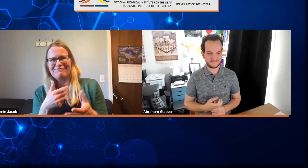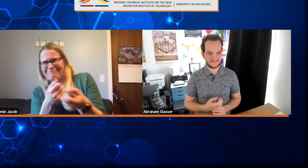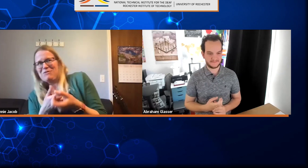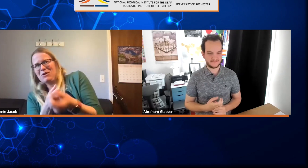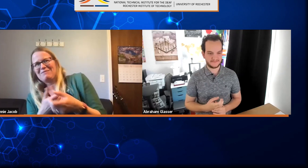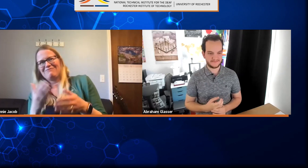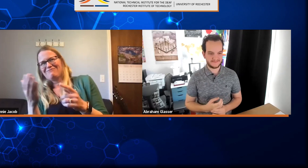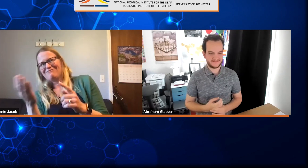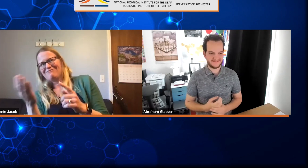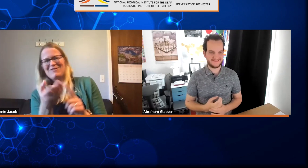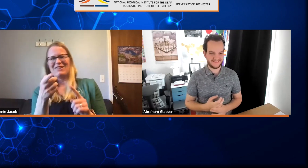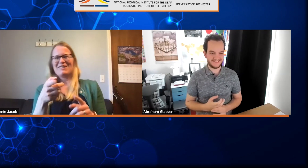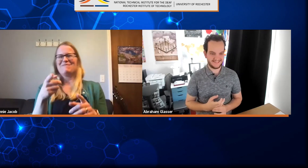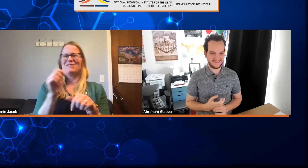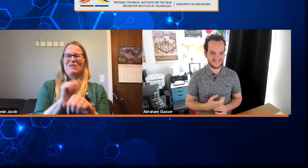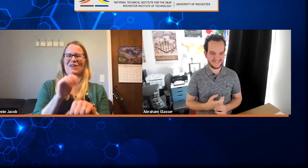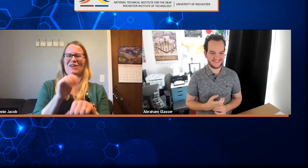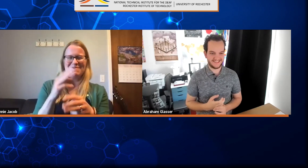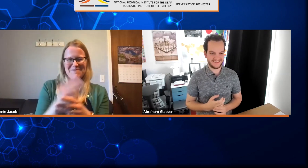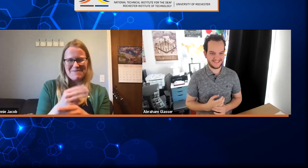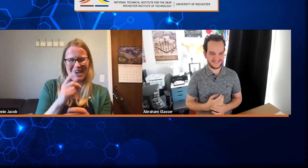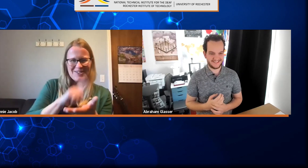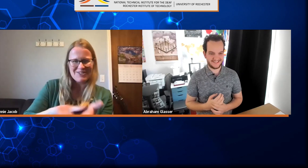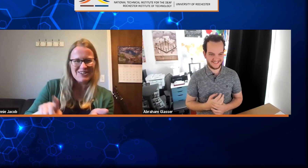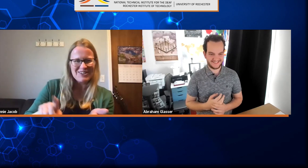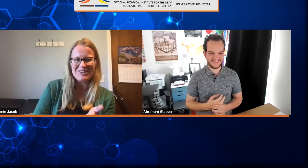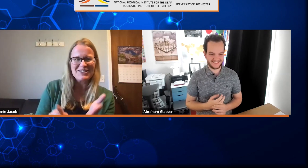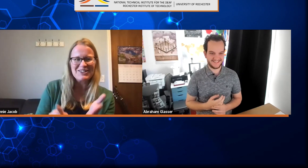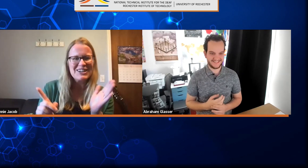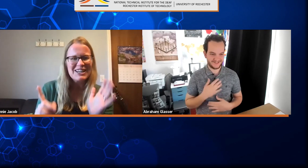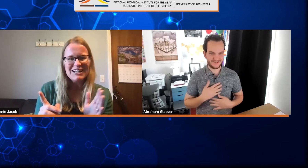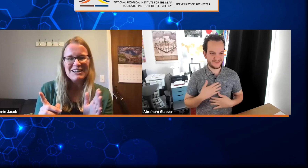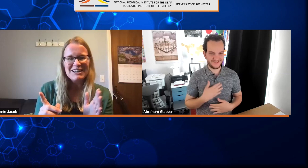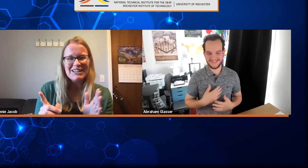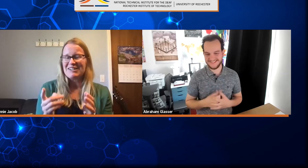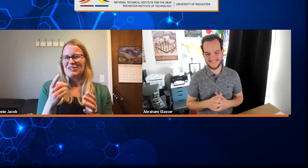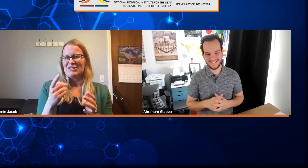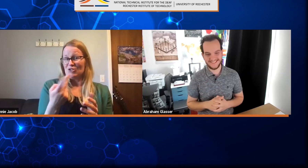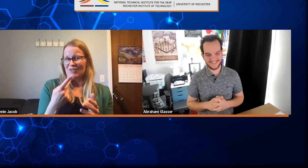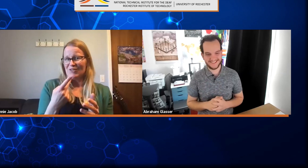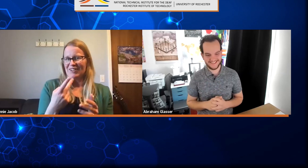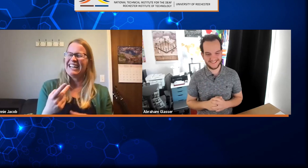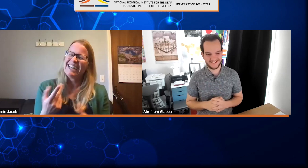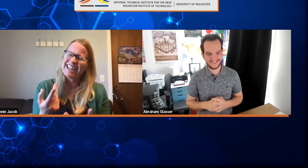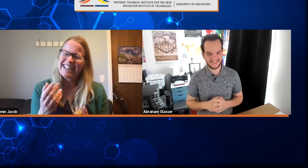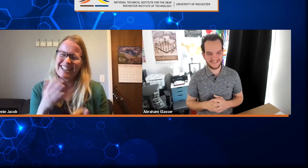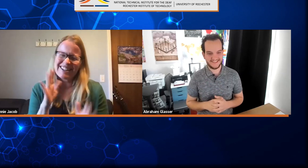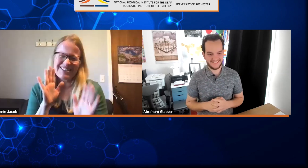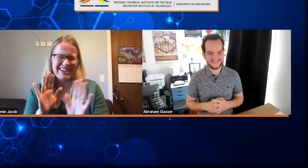It's been wonderful to work with him. And so I actually pulled him in on math research projects to work with me.